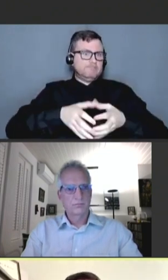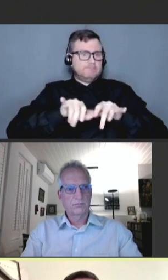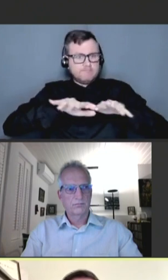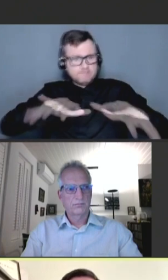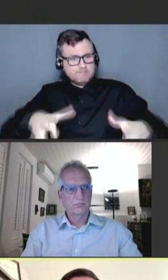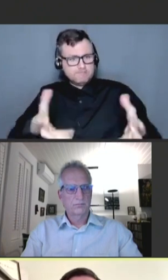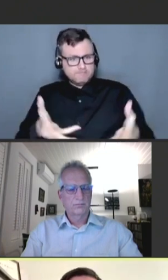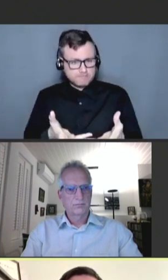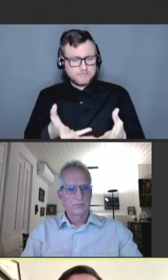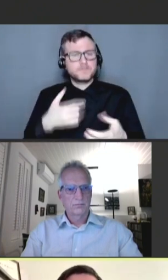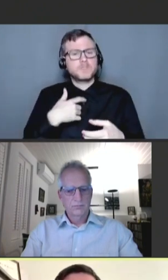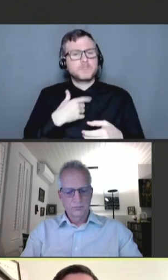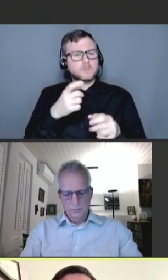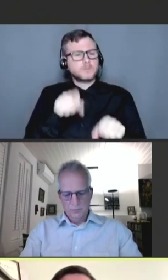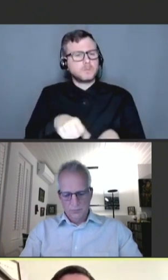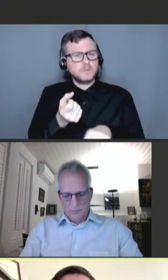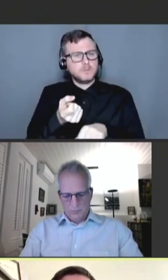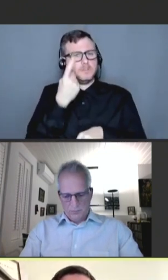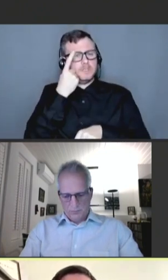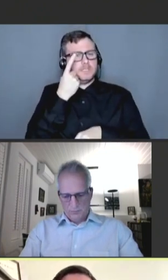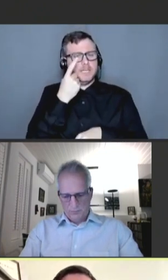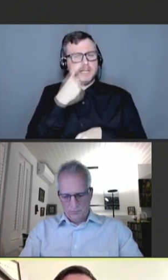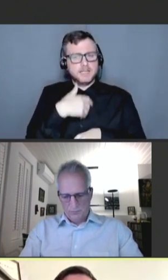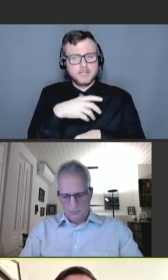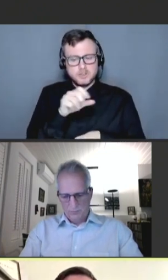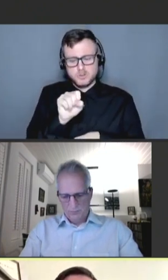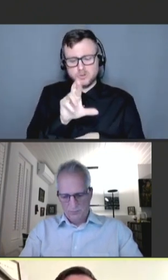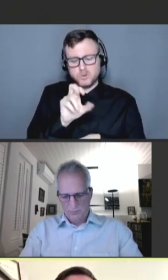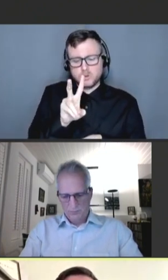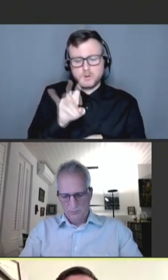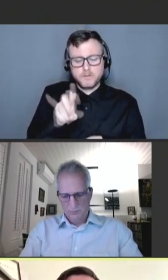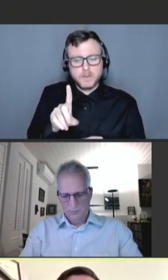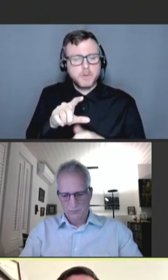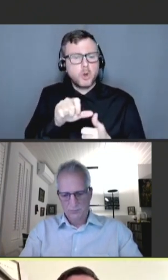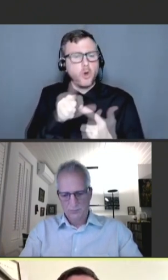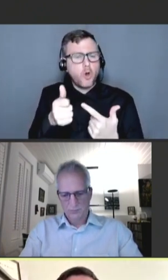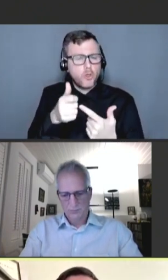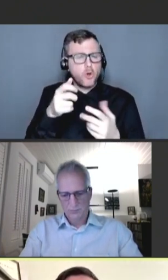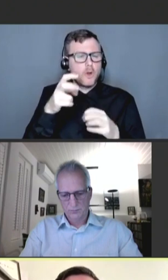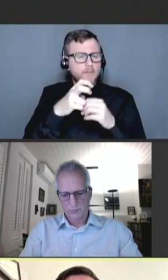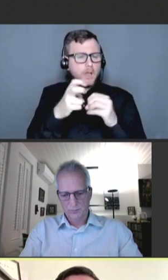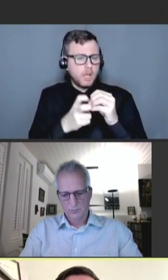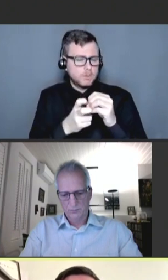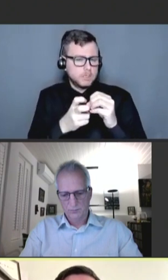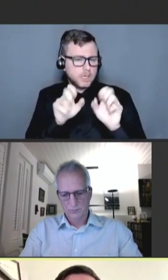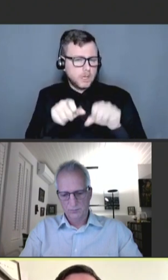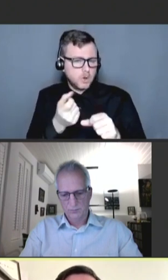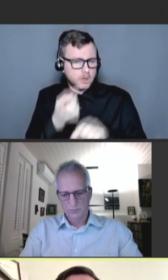to really understand SARS-CoV-2 and understand other viruses better and really help us being